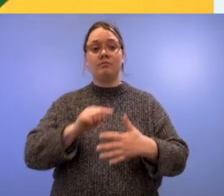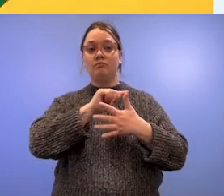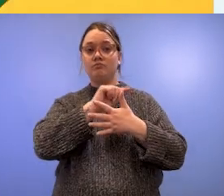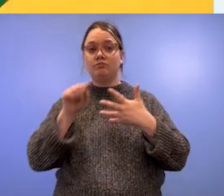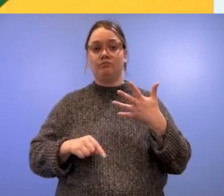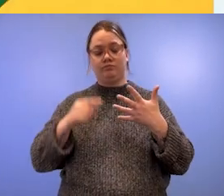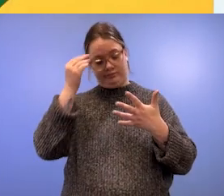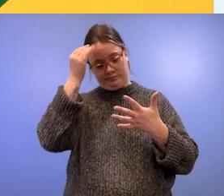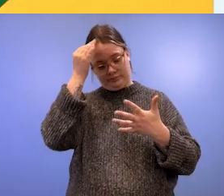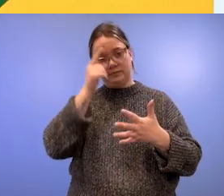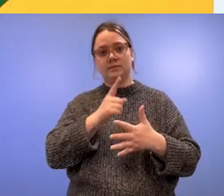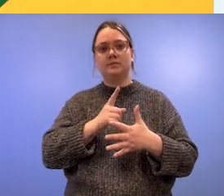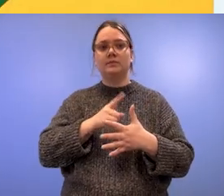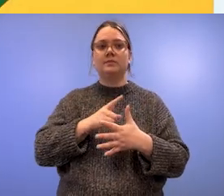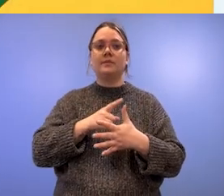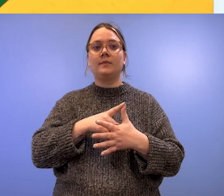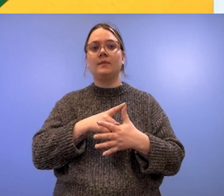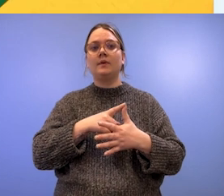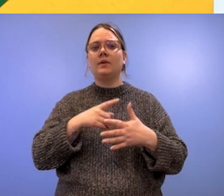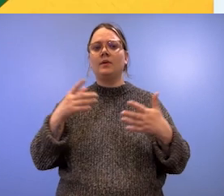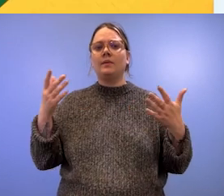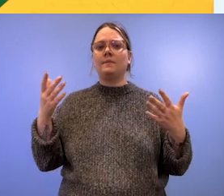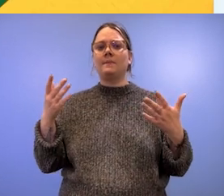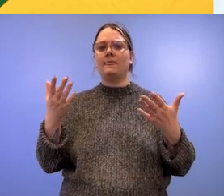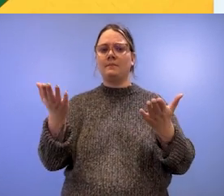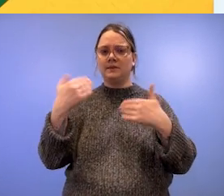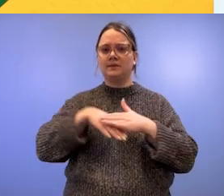we invite you to step into the learning zone during this training. So this means reflecting